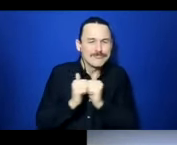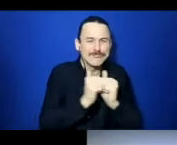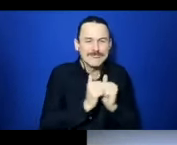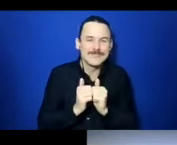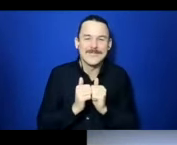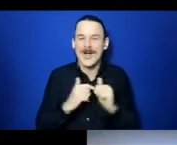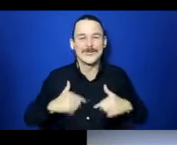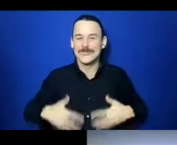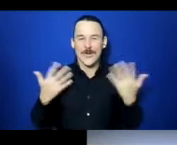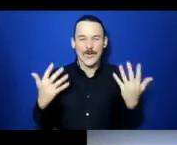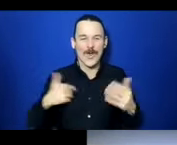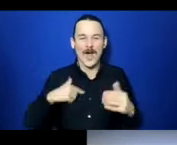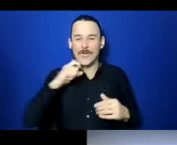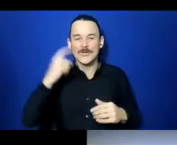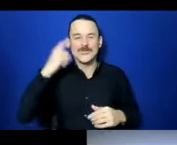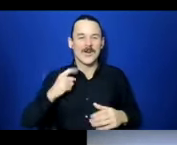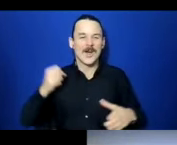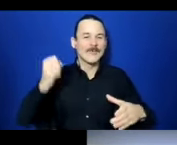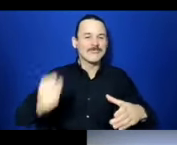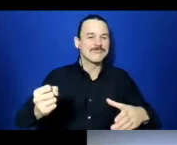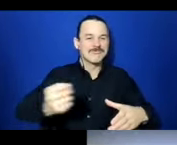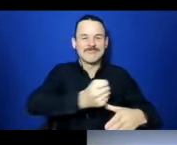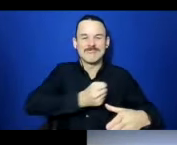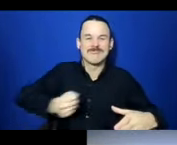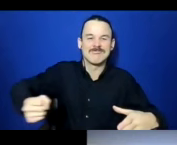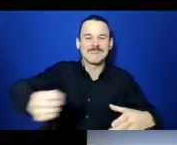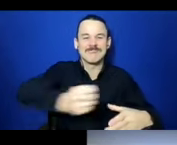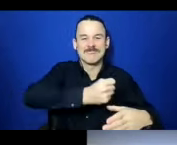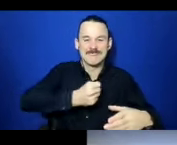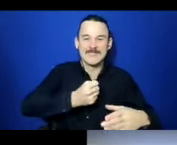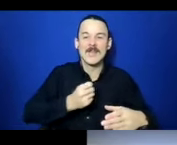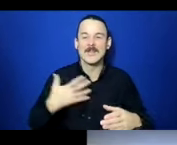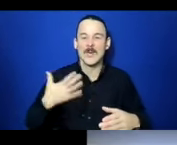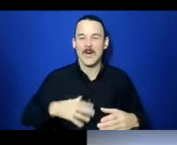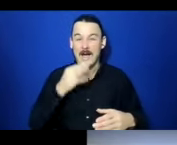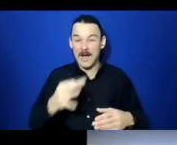begin with and I might start with you saying “hasn't technology like Google maps and our